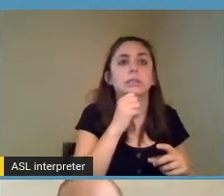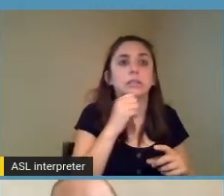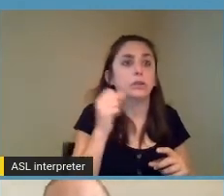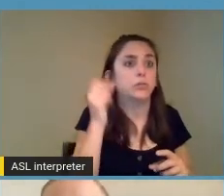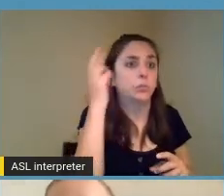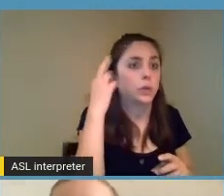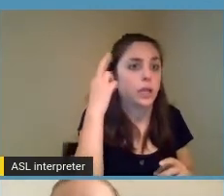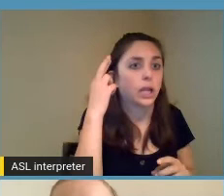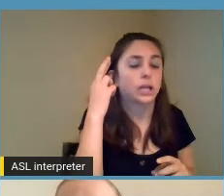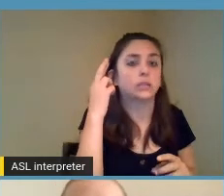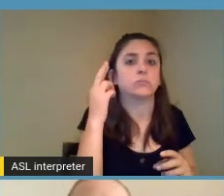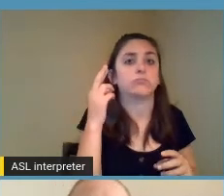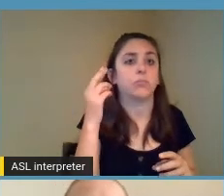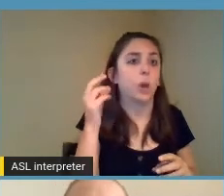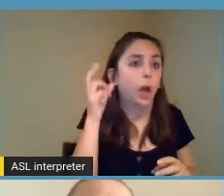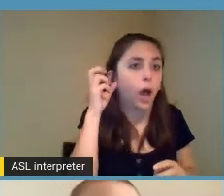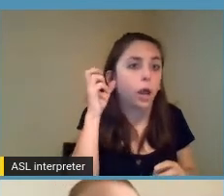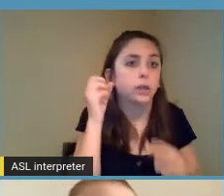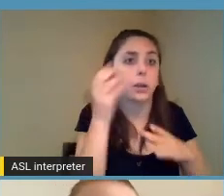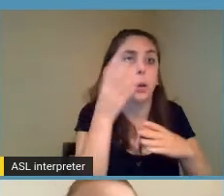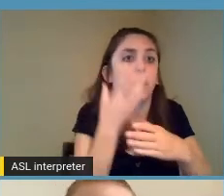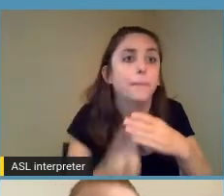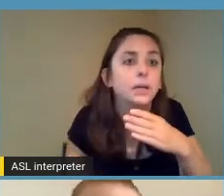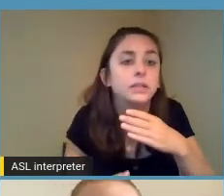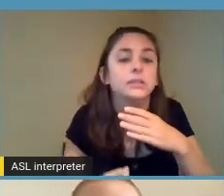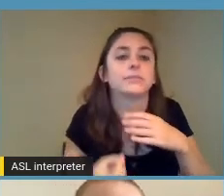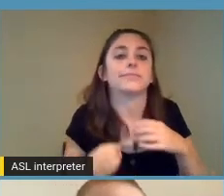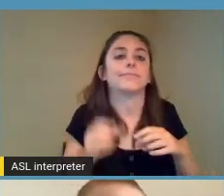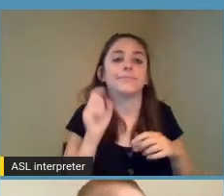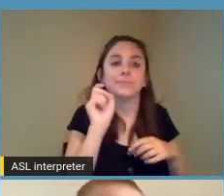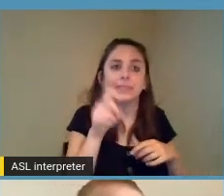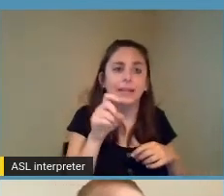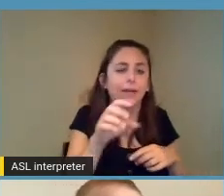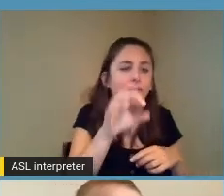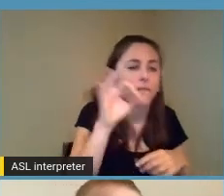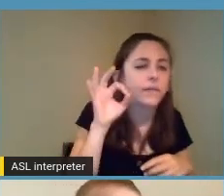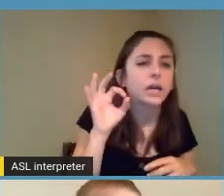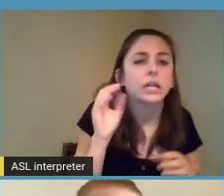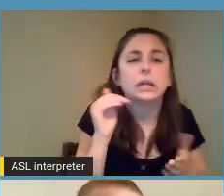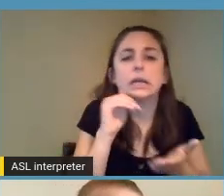to reimport this audio file and find it again and so on. So it can be a little scary working